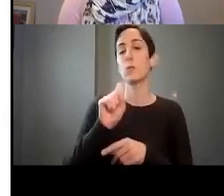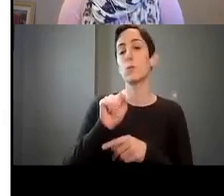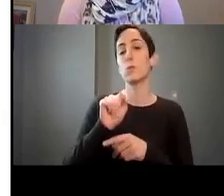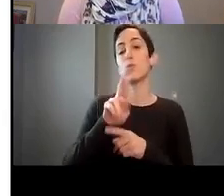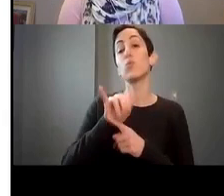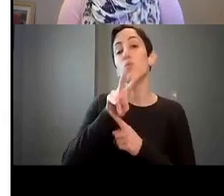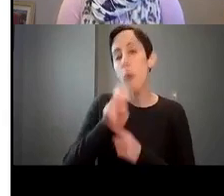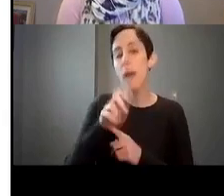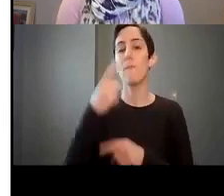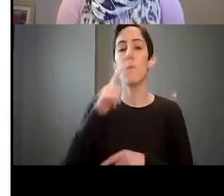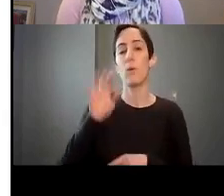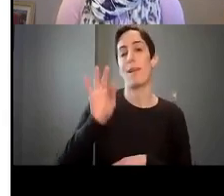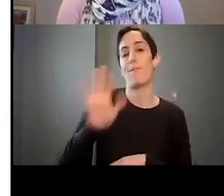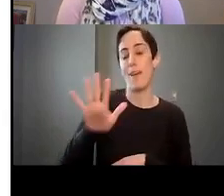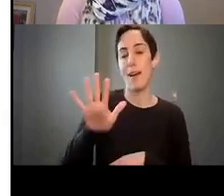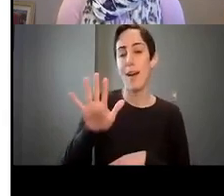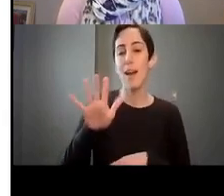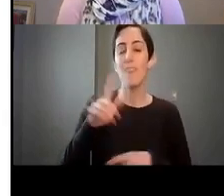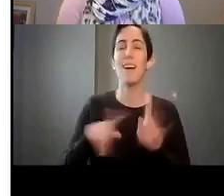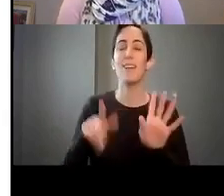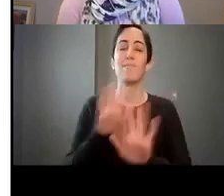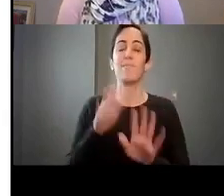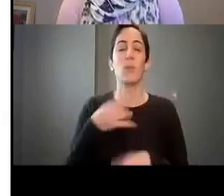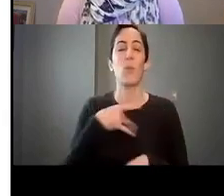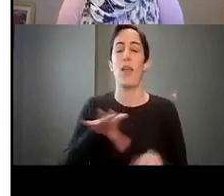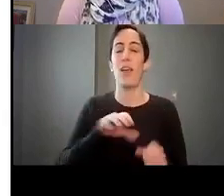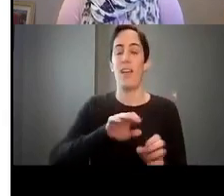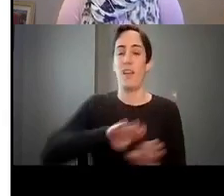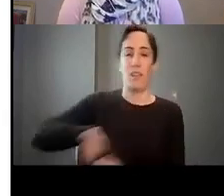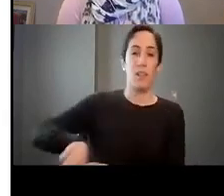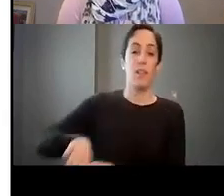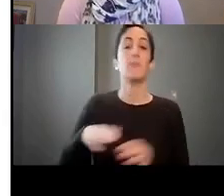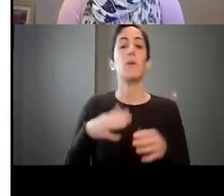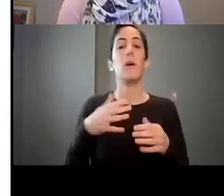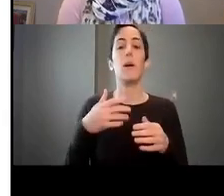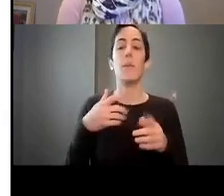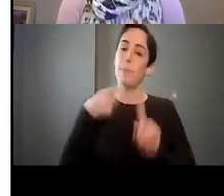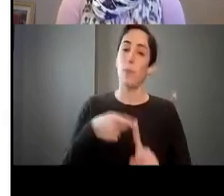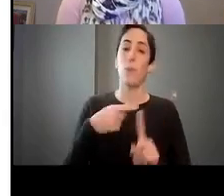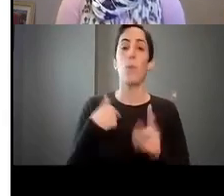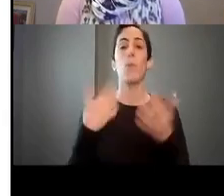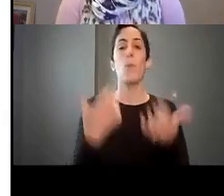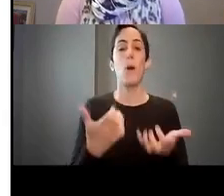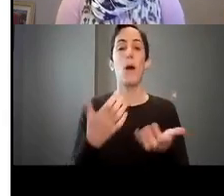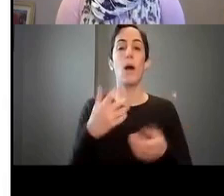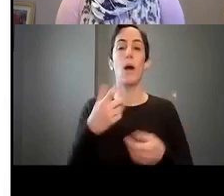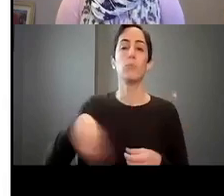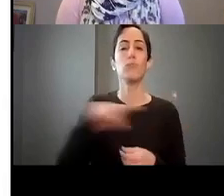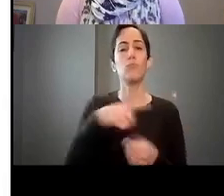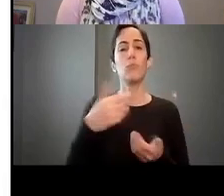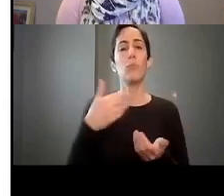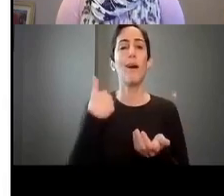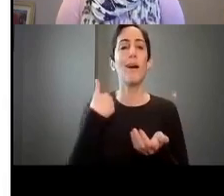lives, is to have some flexibility and especially as it relates to our home grace for ourselves around the kind of lives, is to have some flexibility and parents, or partners, or friends, or grace for ourselves around the kind of